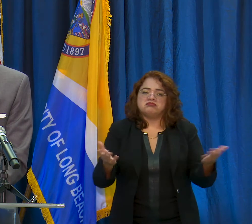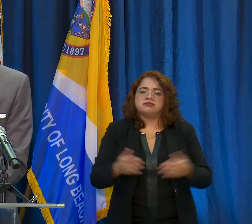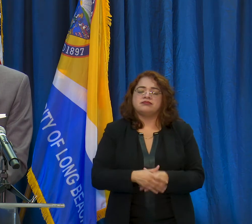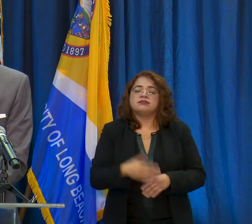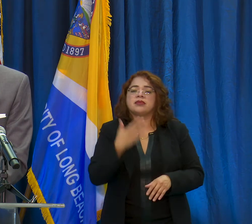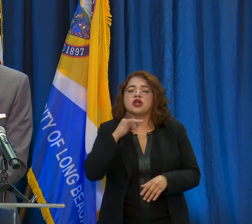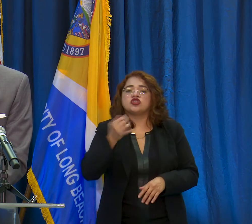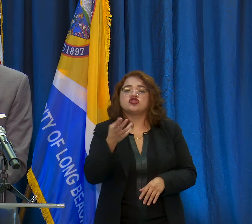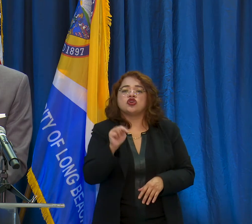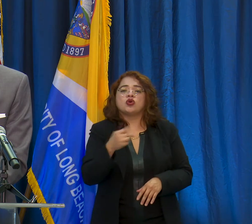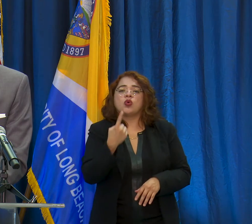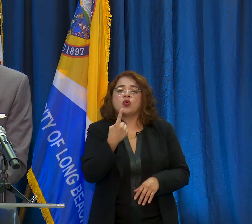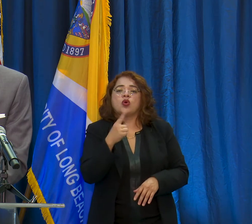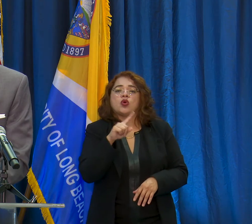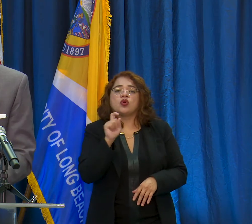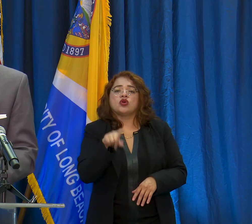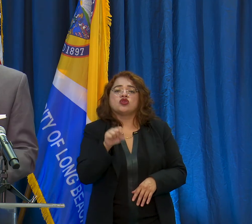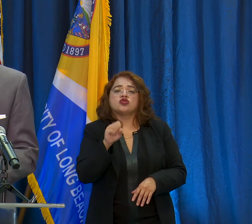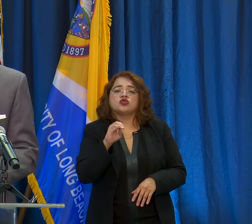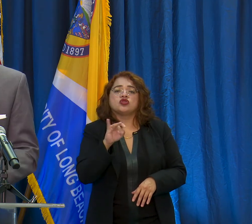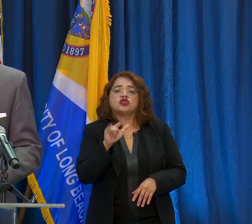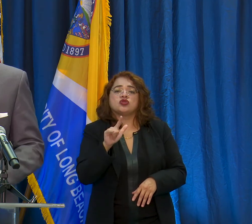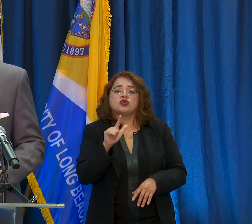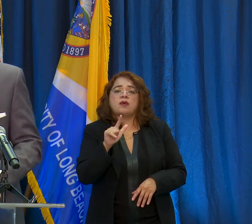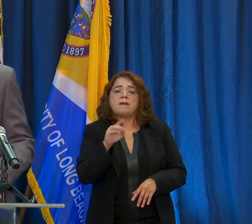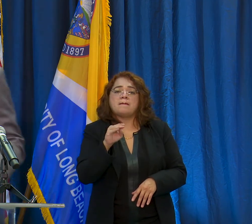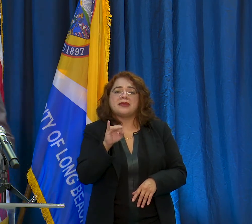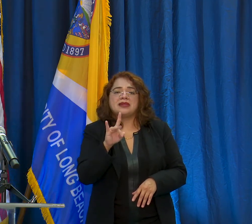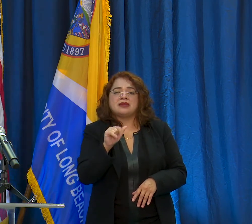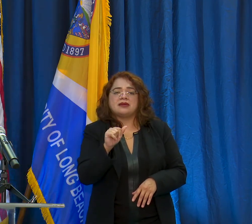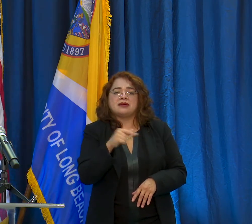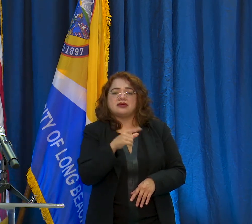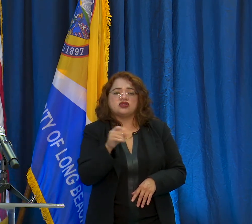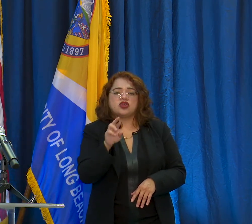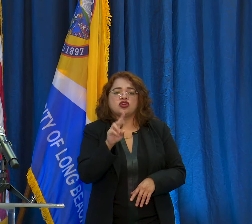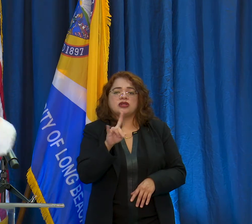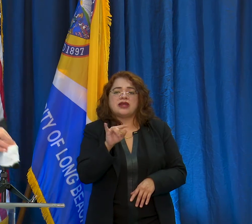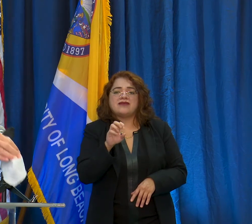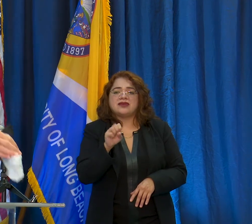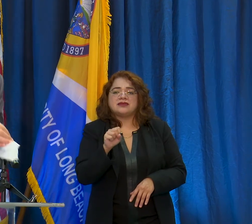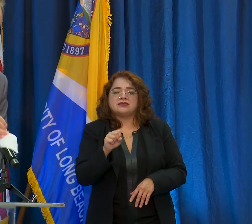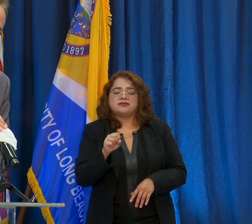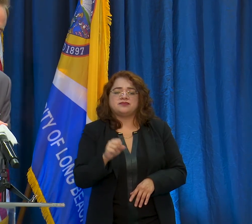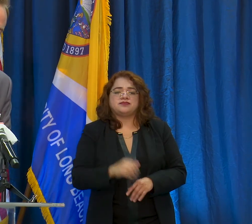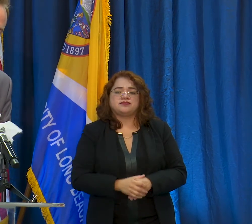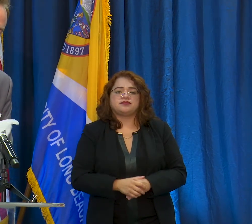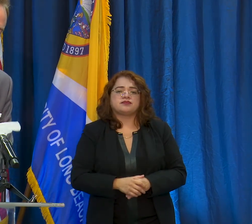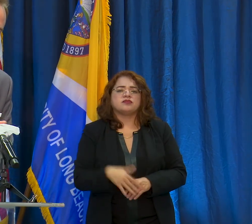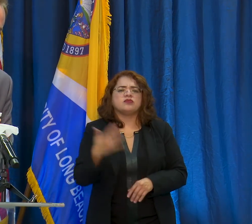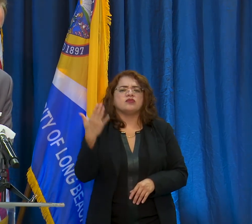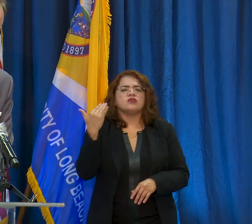Now we have one question from social media for Dr. Davis. Dr. Davis, why should people continue to quarantine